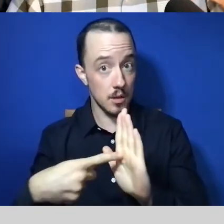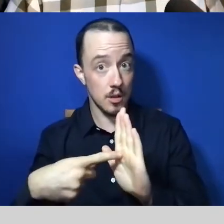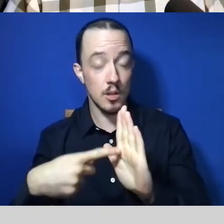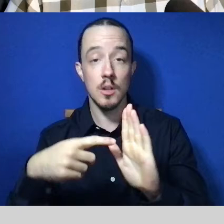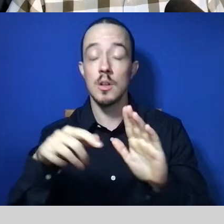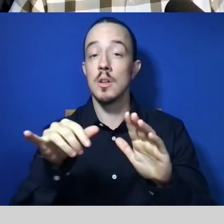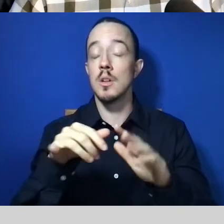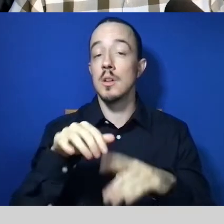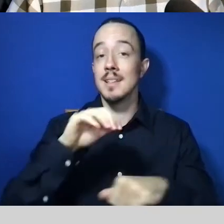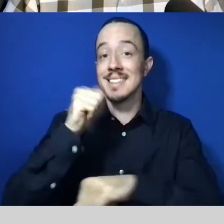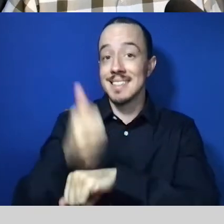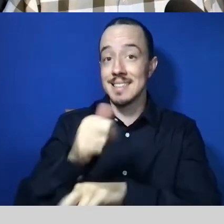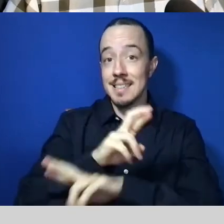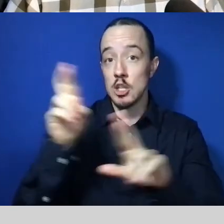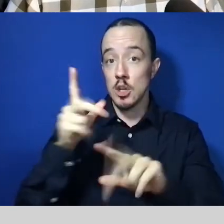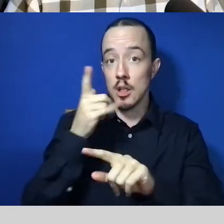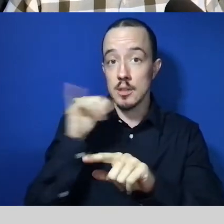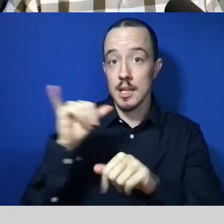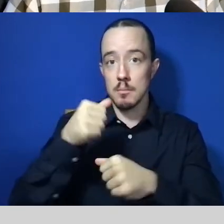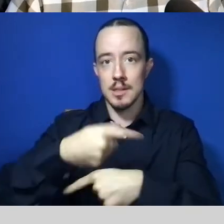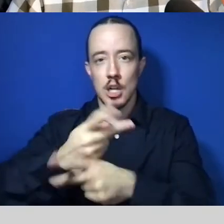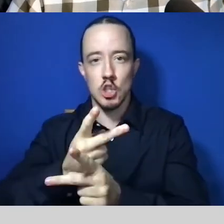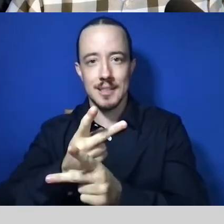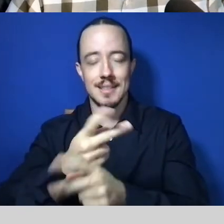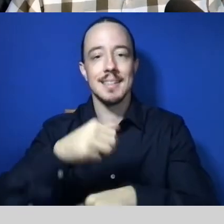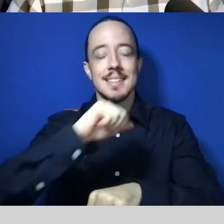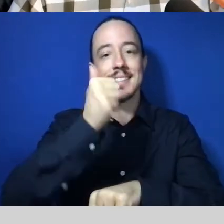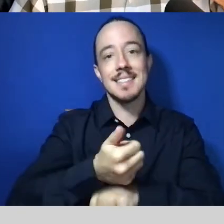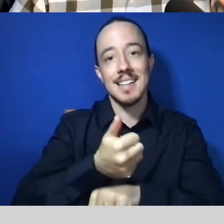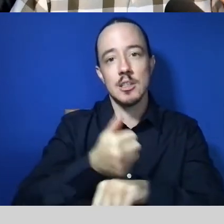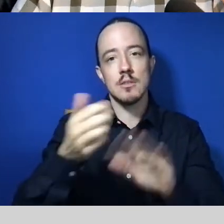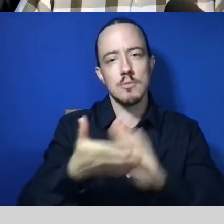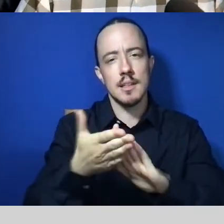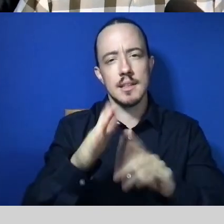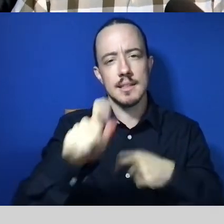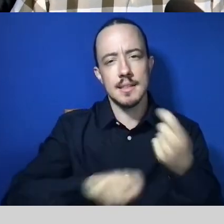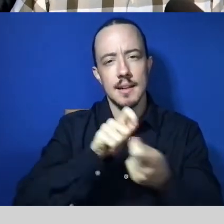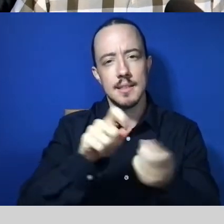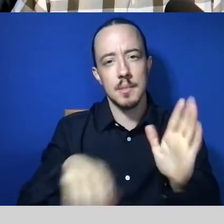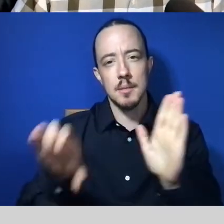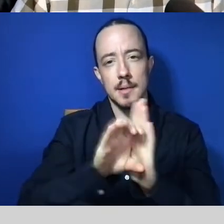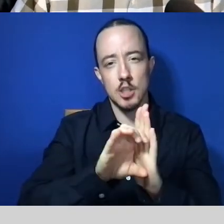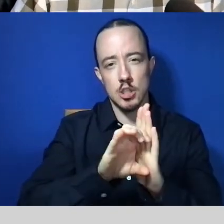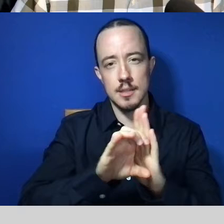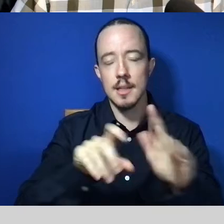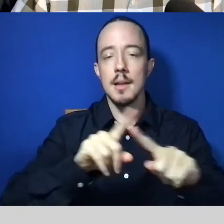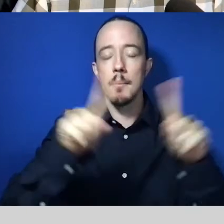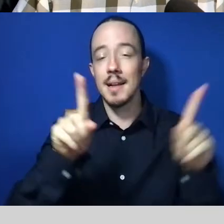Staging is running the exact same images as production, but staging has different, different parameters